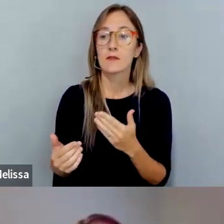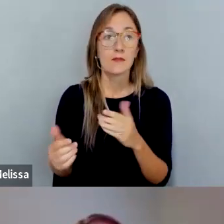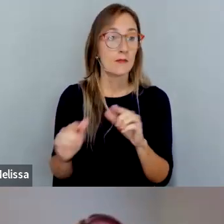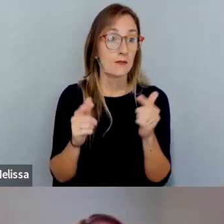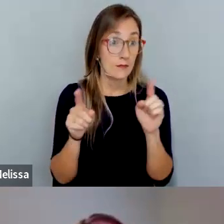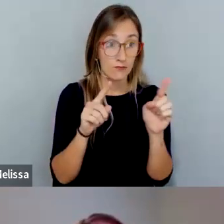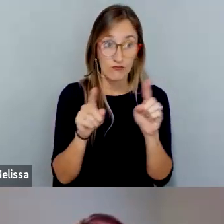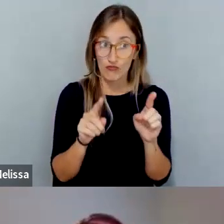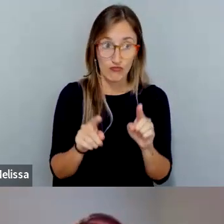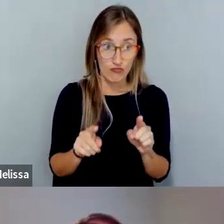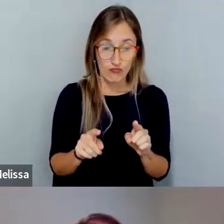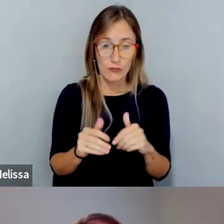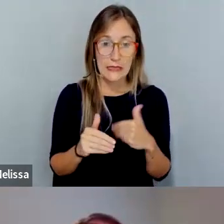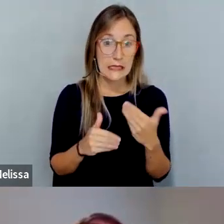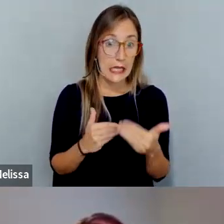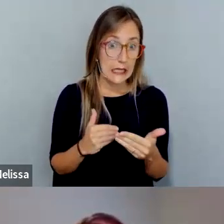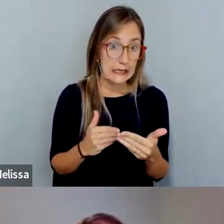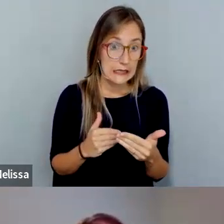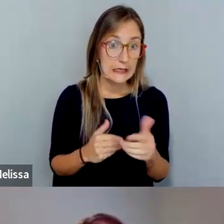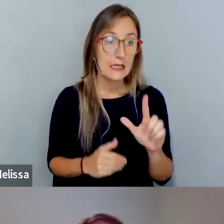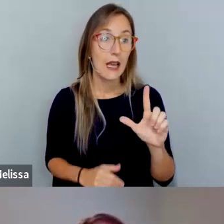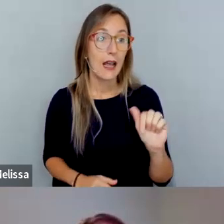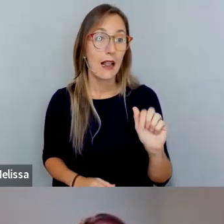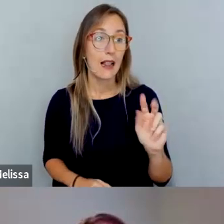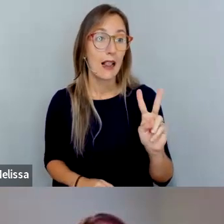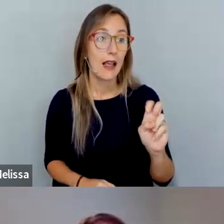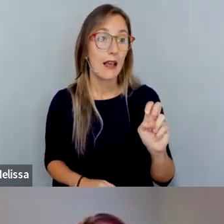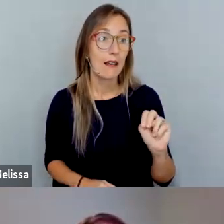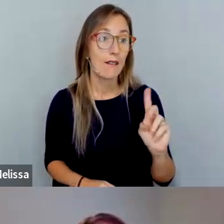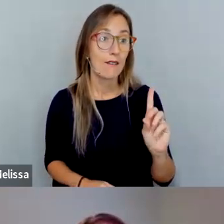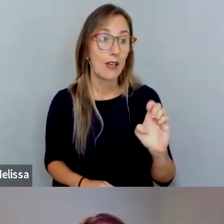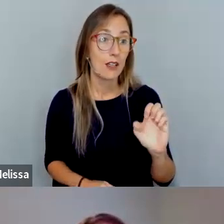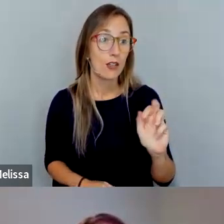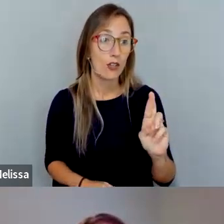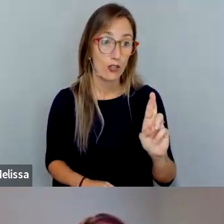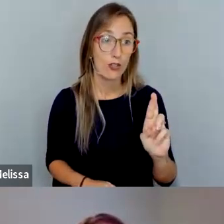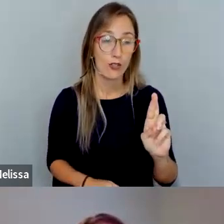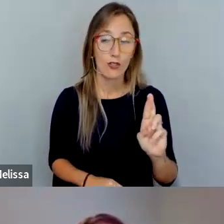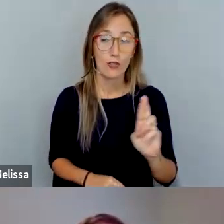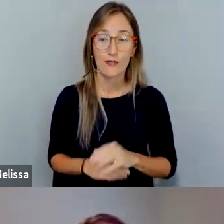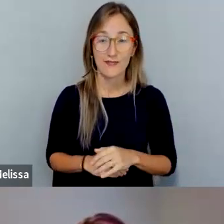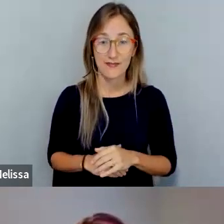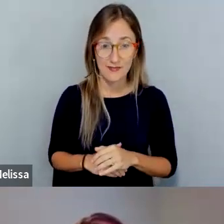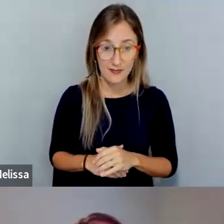cold. It's in the middle. I use she/her pronouns.